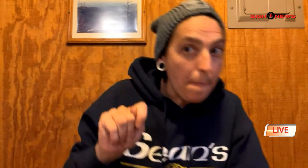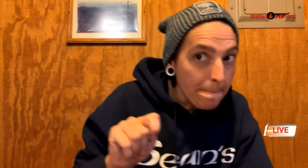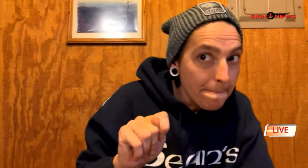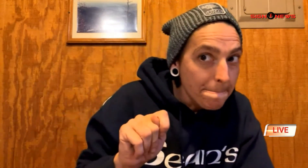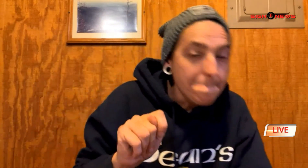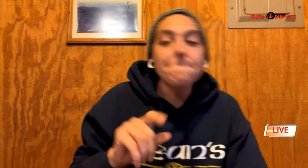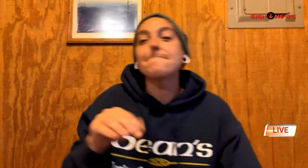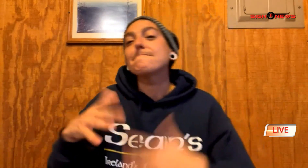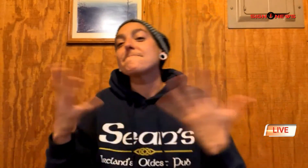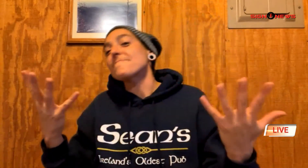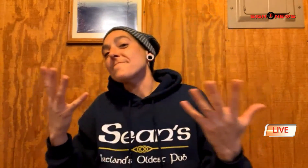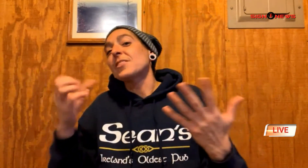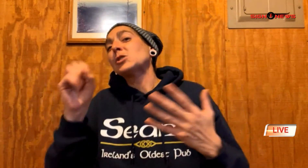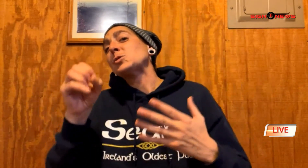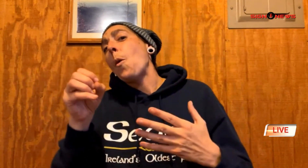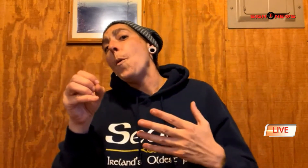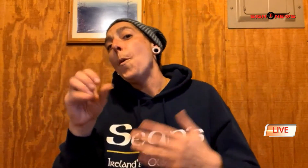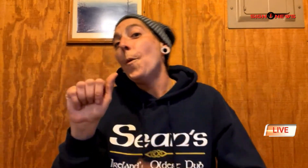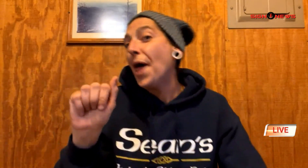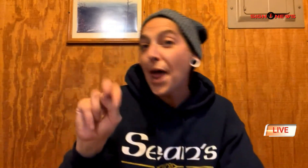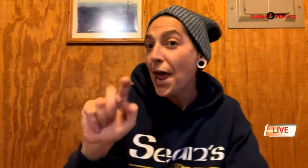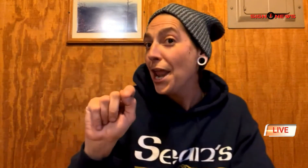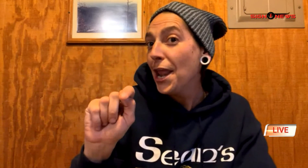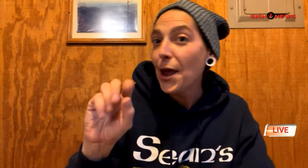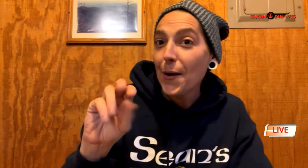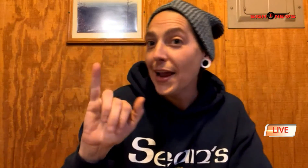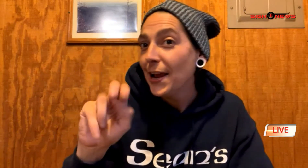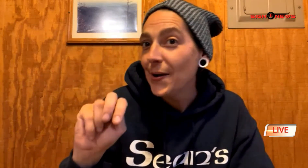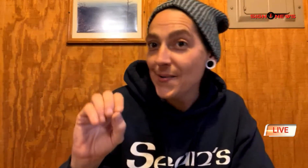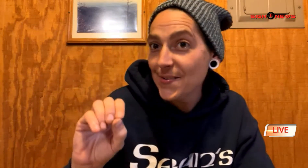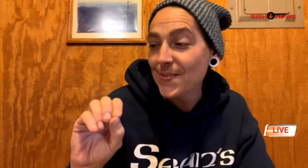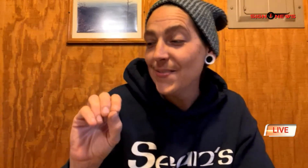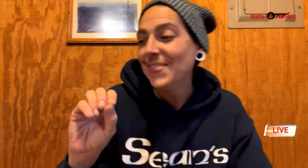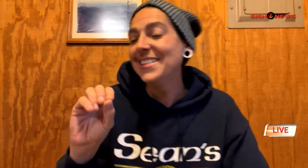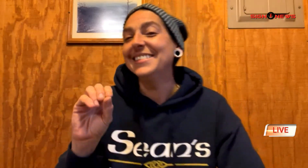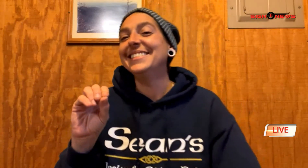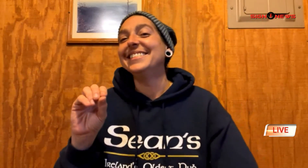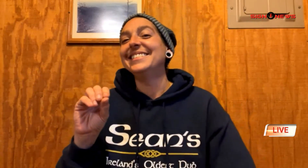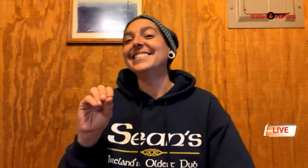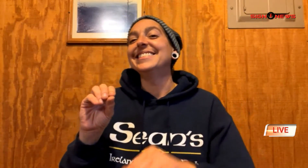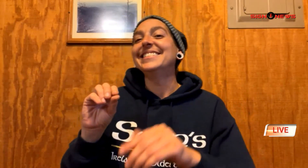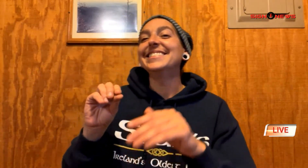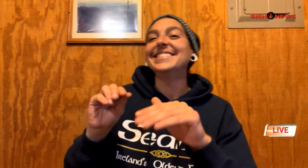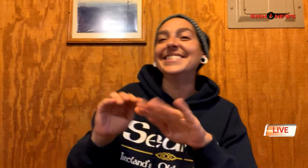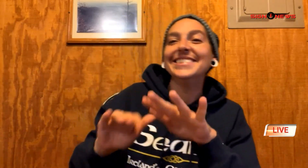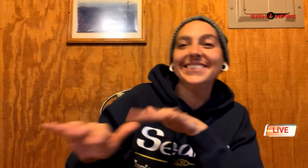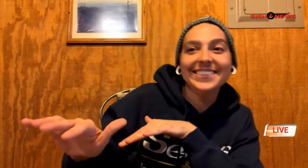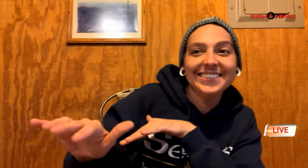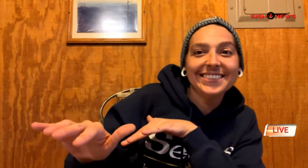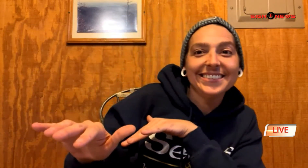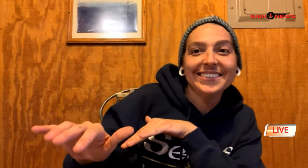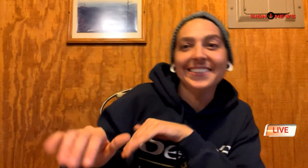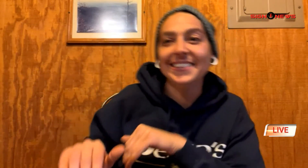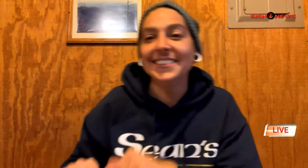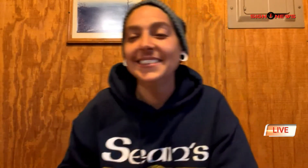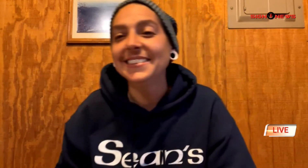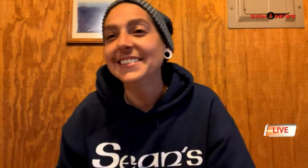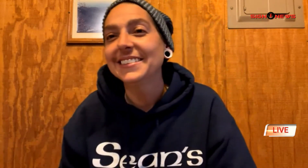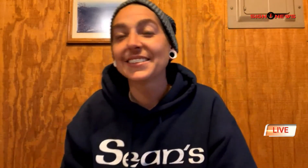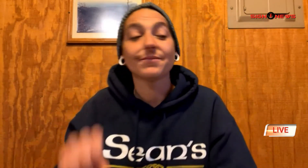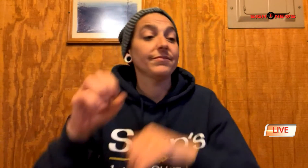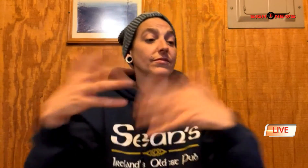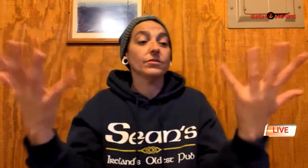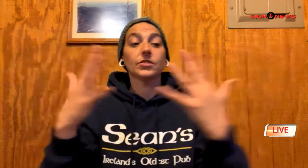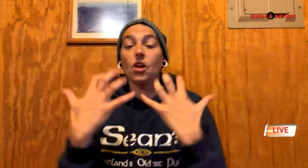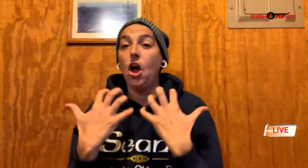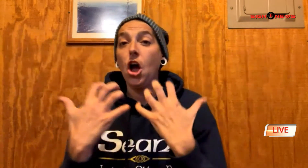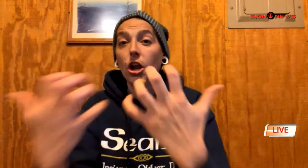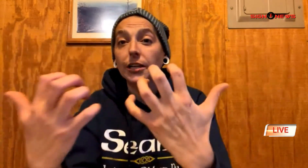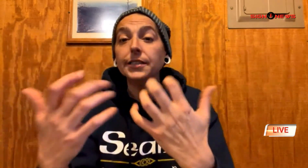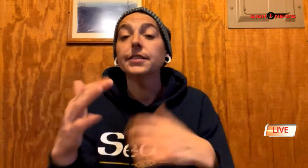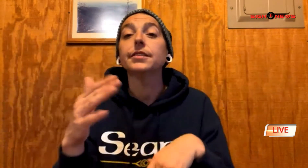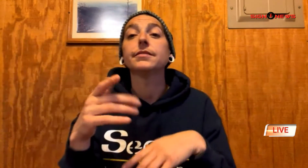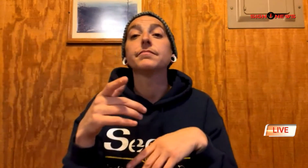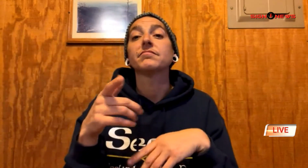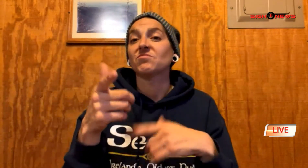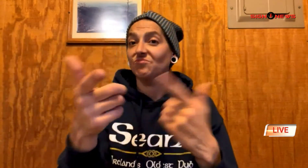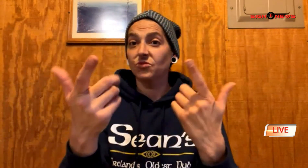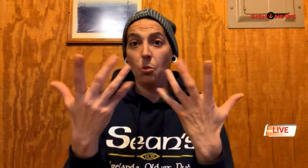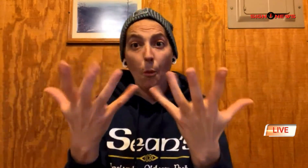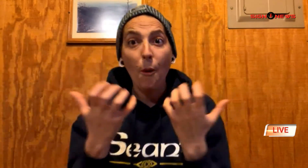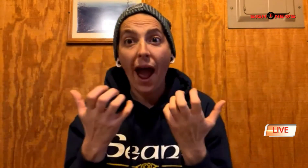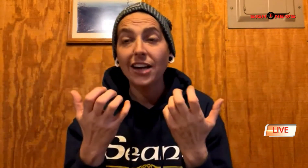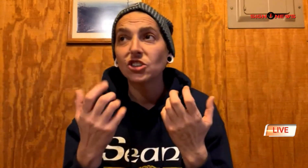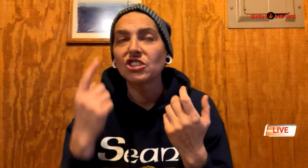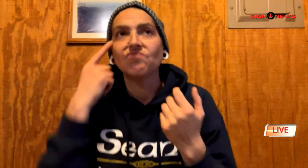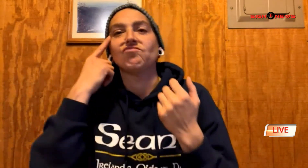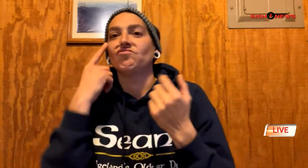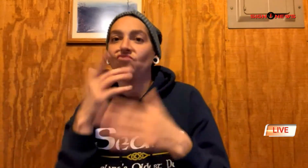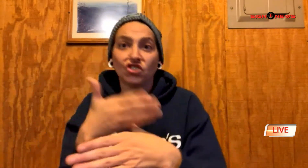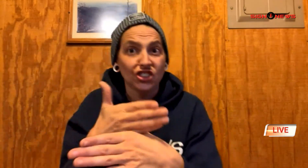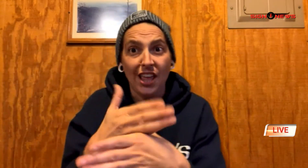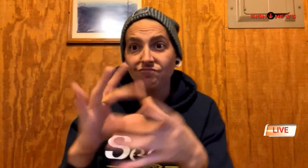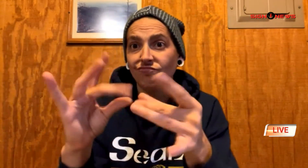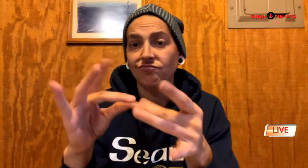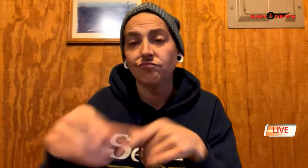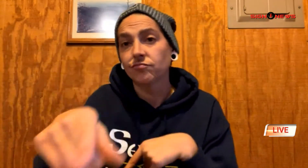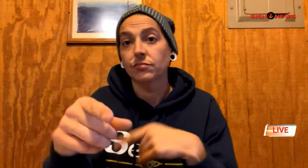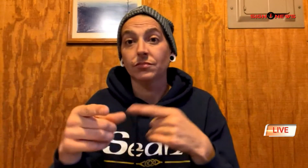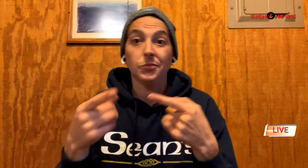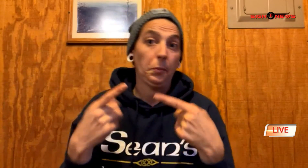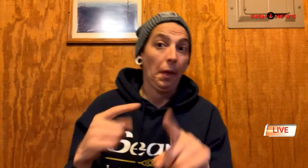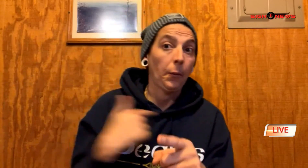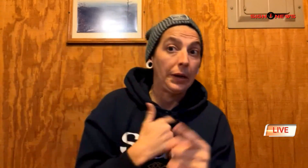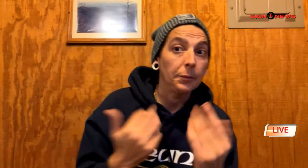not here so any who so to the audience if you want to share some